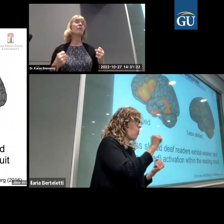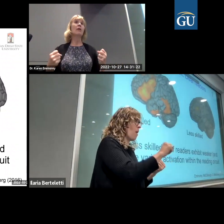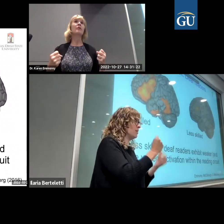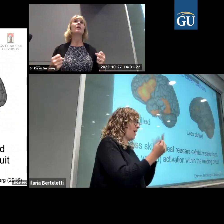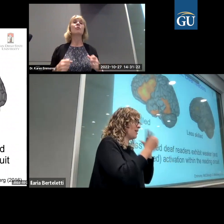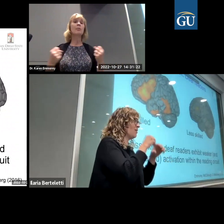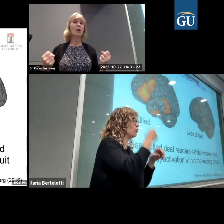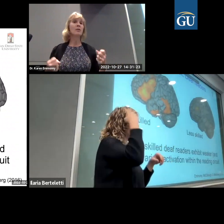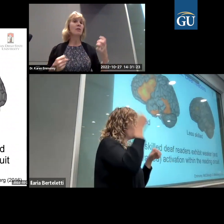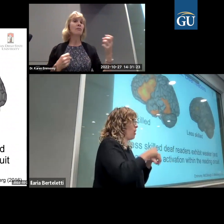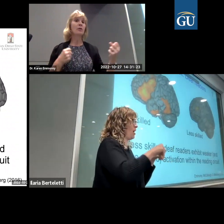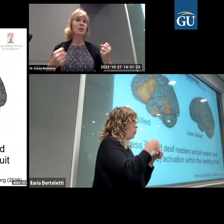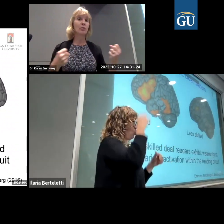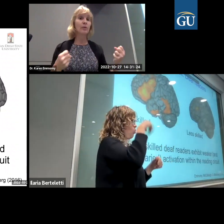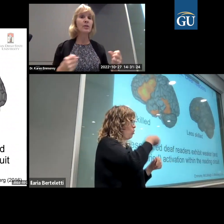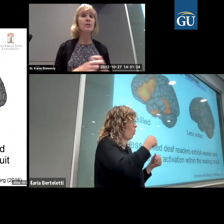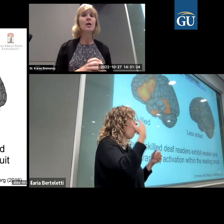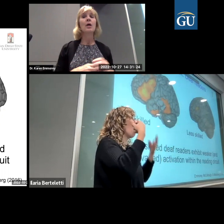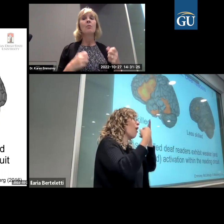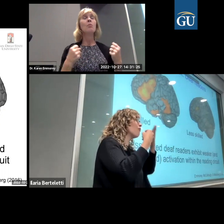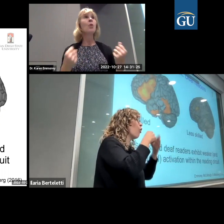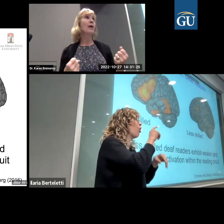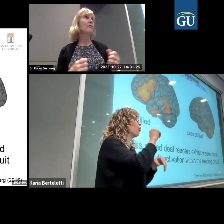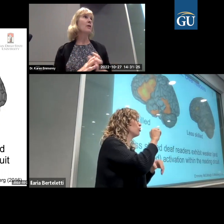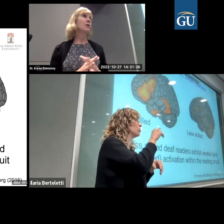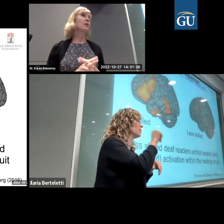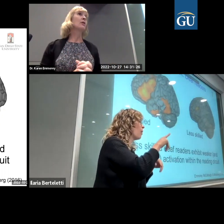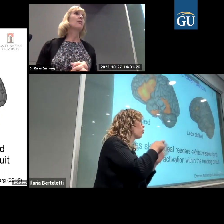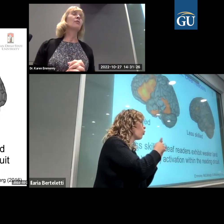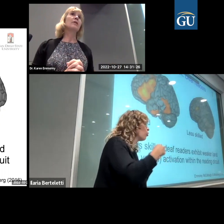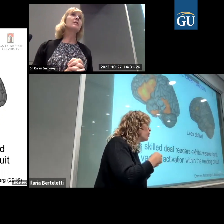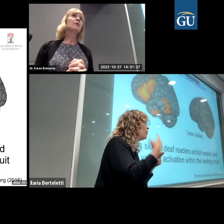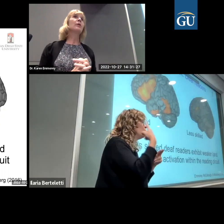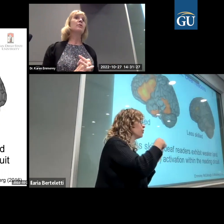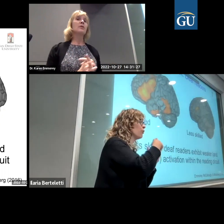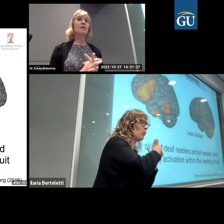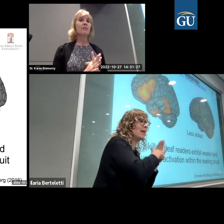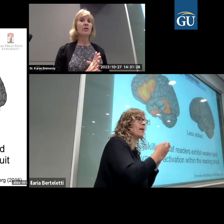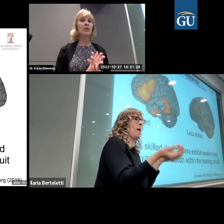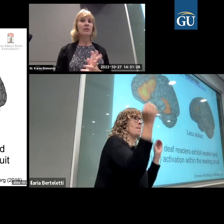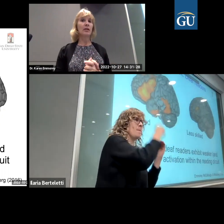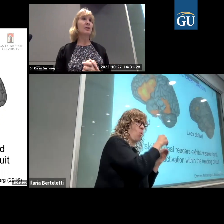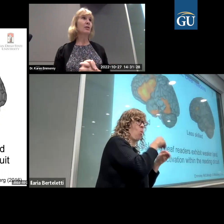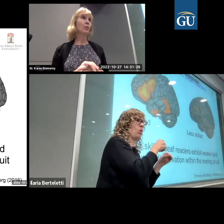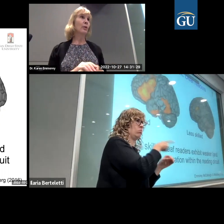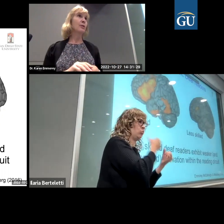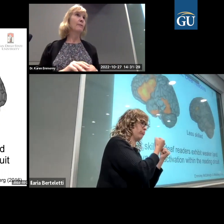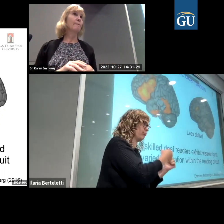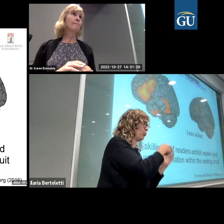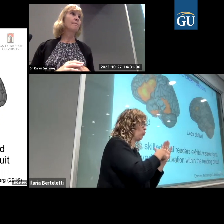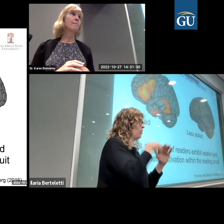We also wanted to do a correlation analysis to see which areas of activation correlated with reading skill.